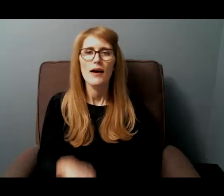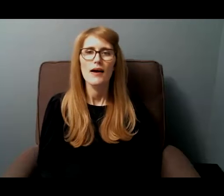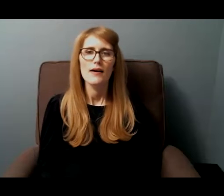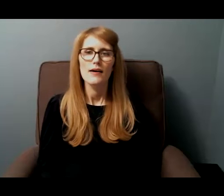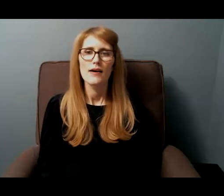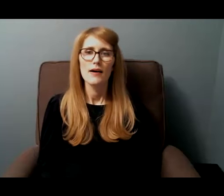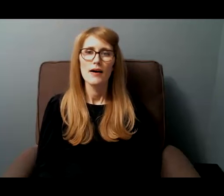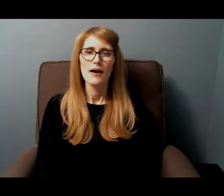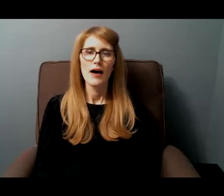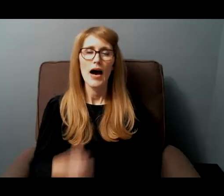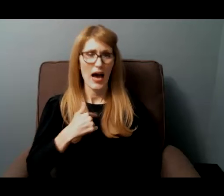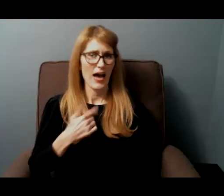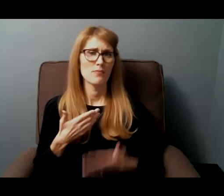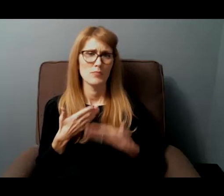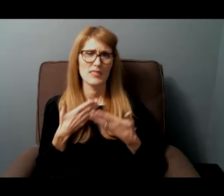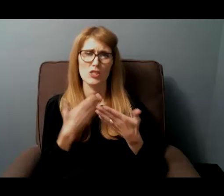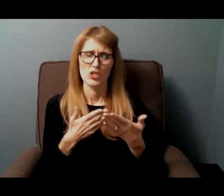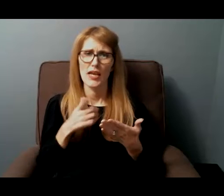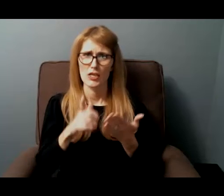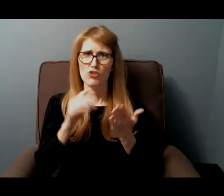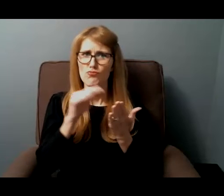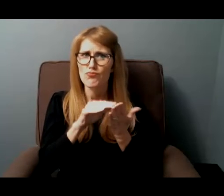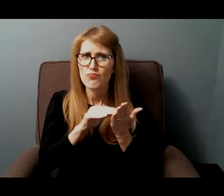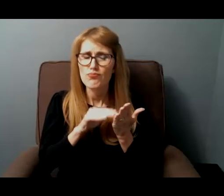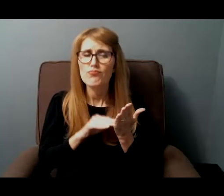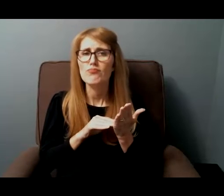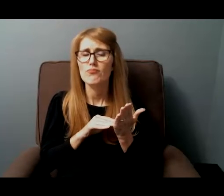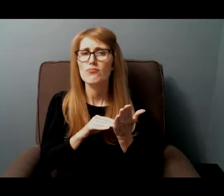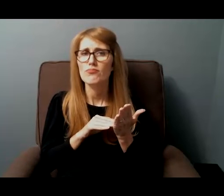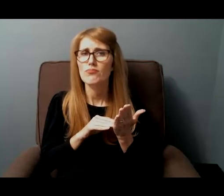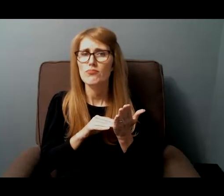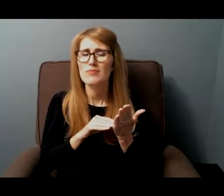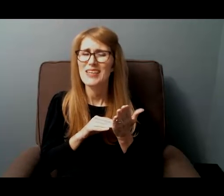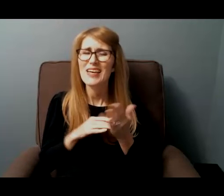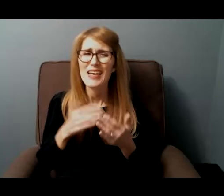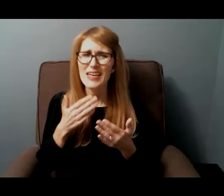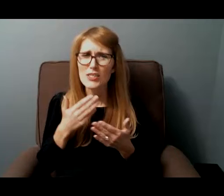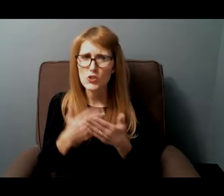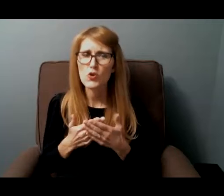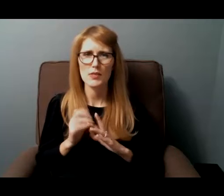doing that because I feel like it's good for it's good just to be a step ahead of Social Security.